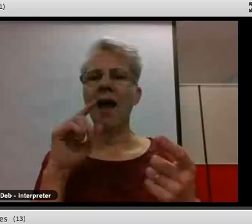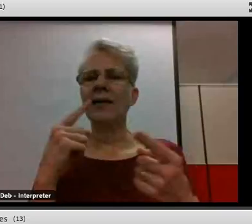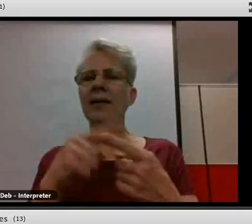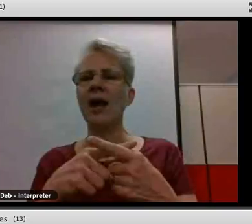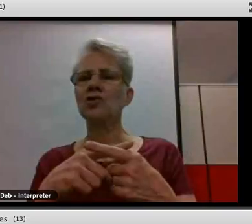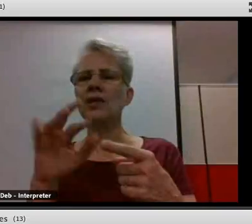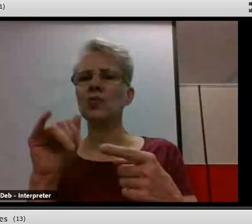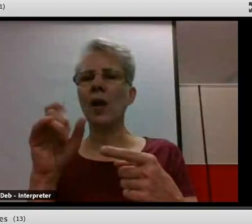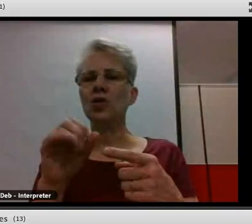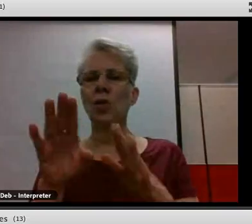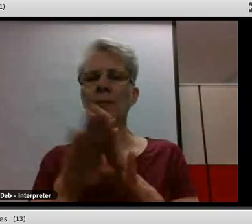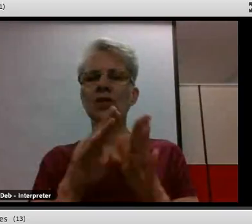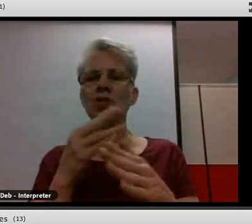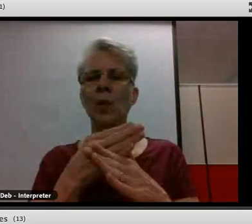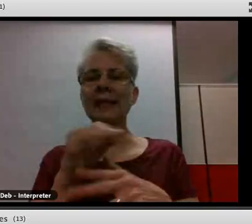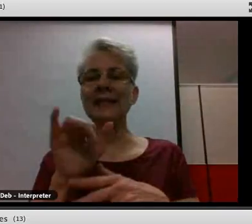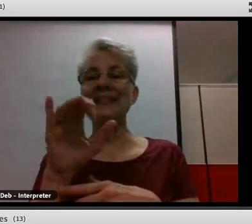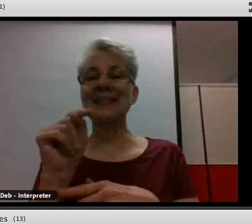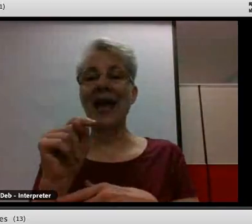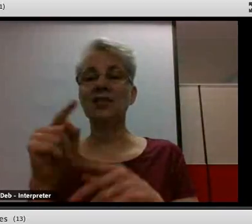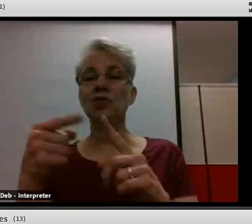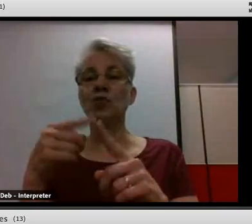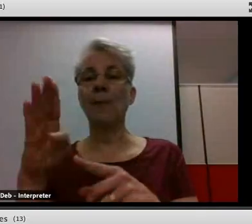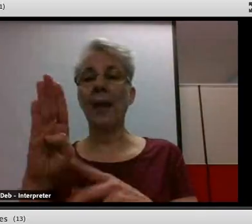And last -- and I think they've actually taken to heart